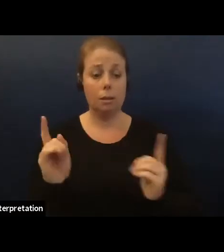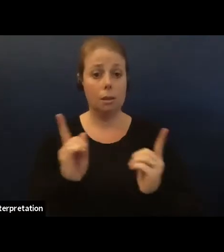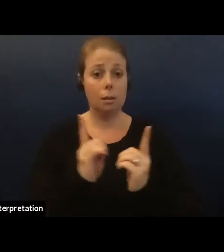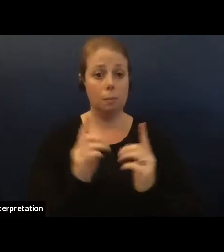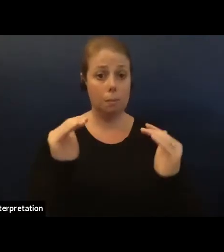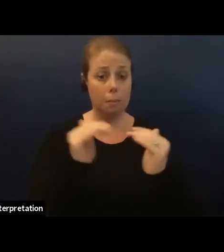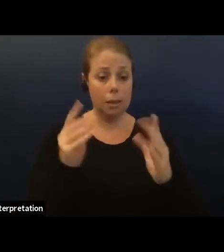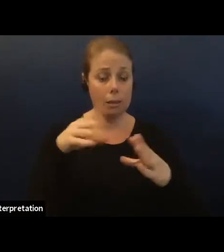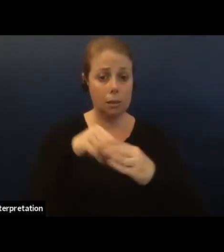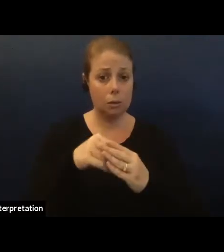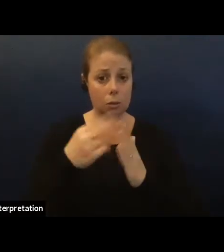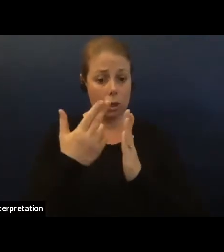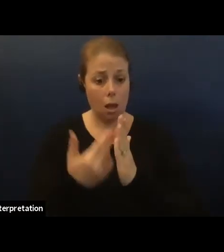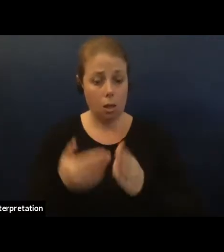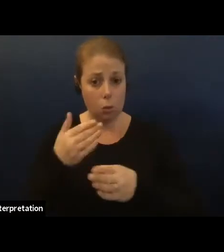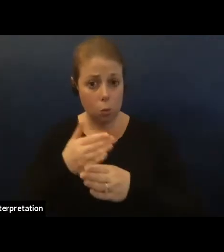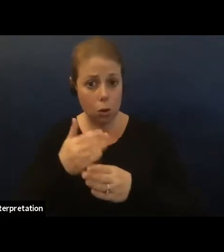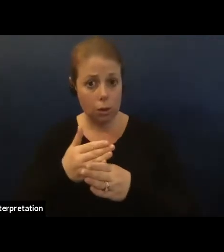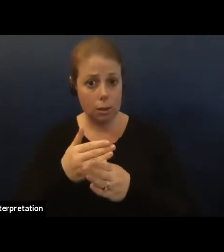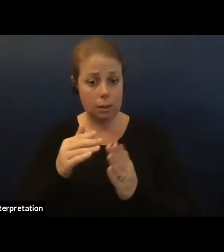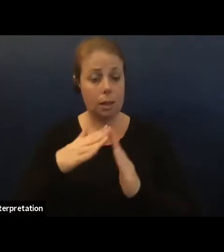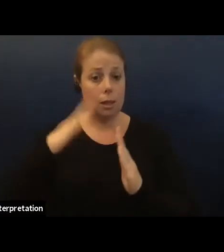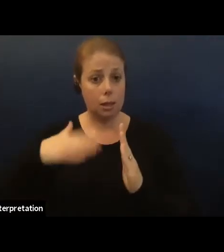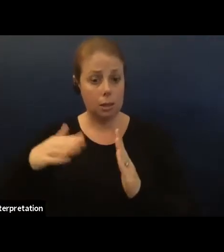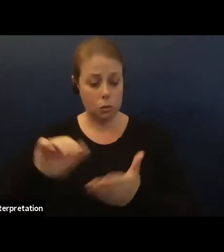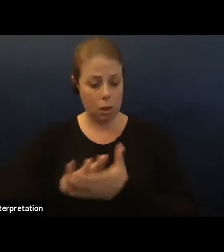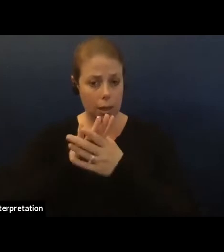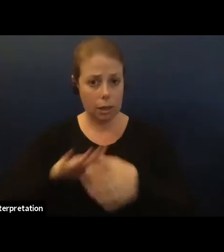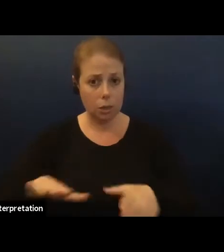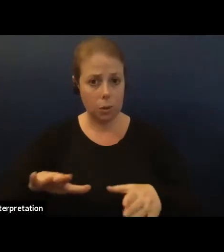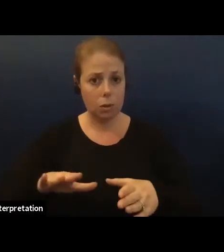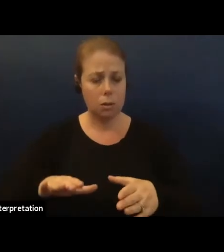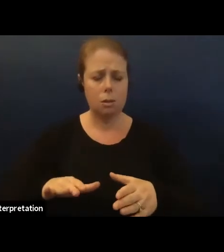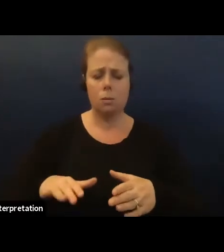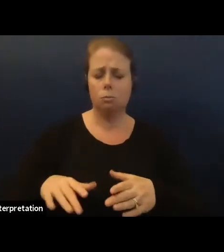with experience across a wide range of arts practises and parts of the artistic process.